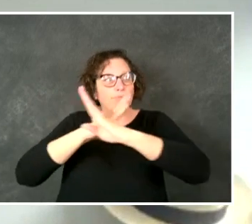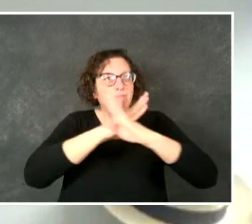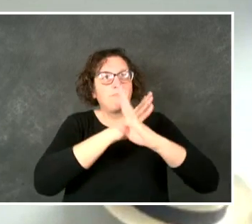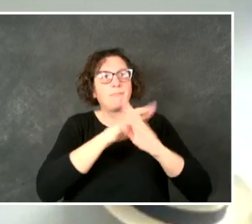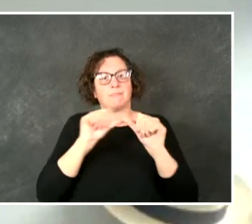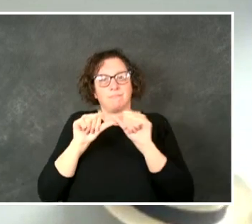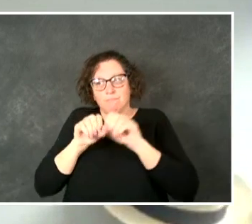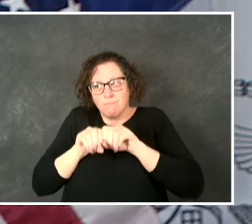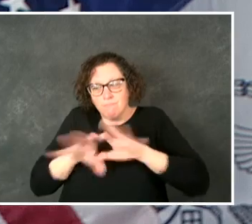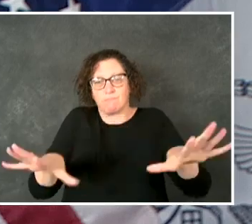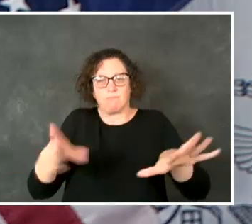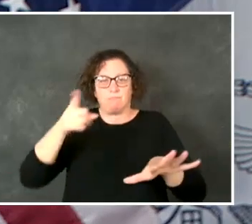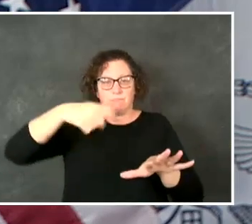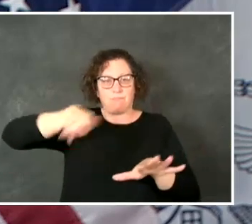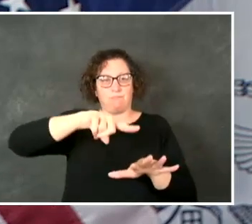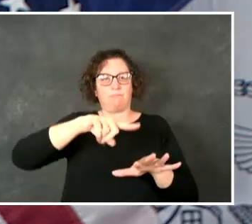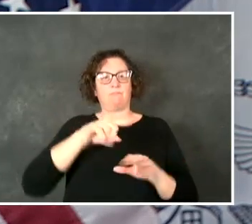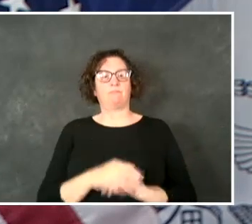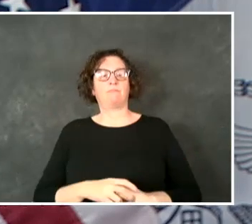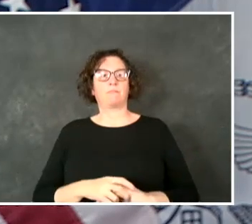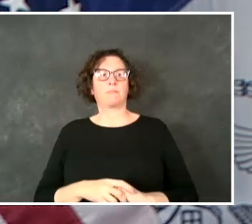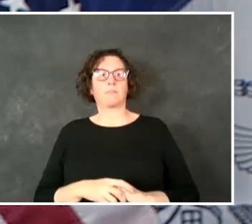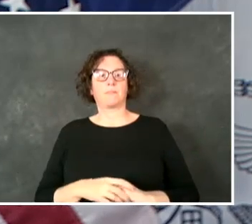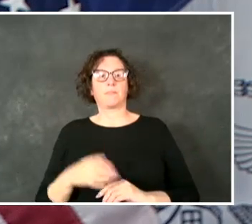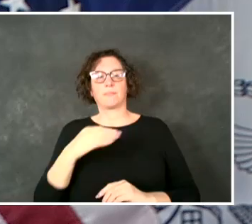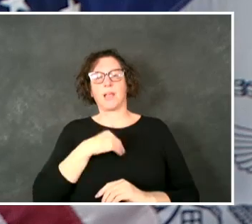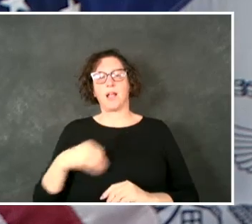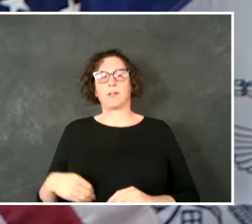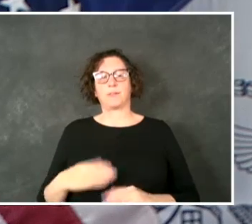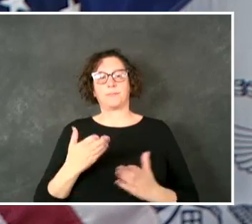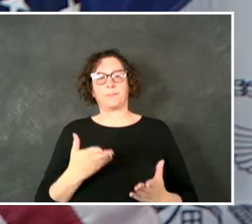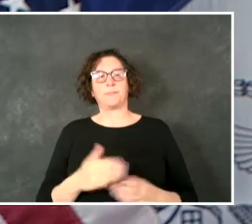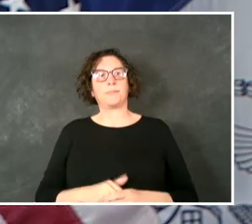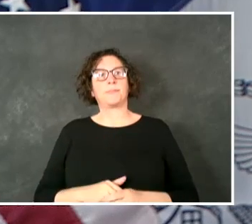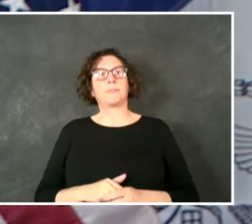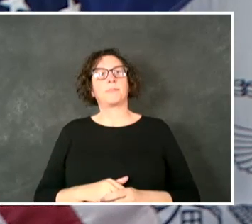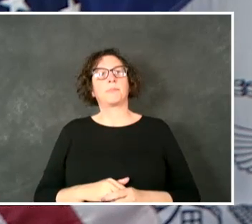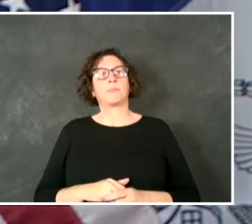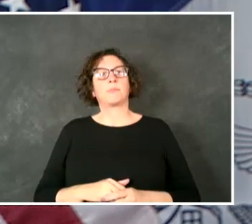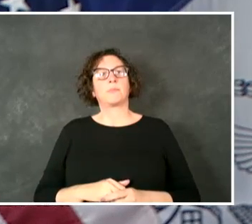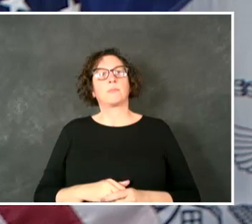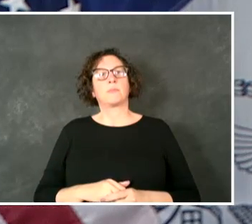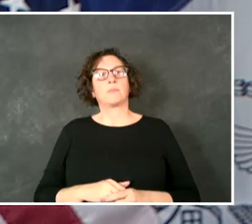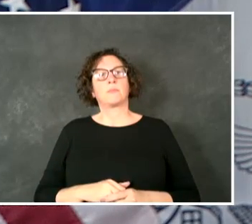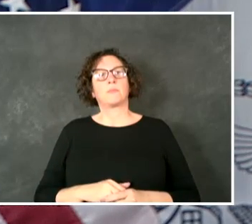DON'T HAVE A LARGE OUTBREAK IN THE FUTURE.